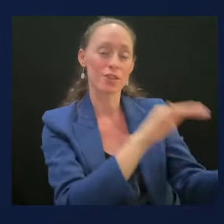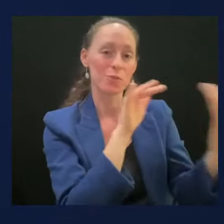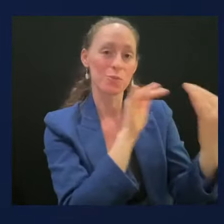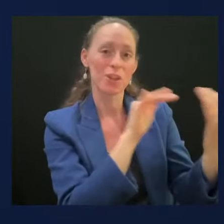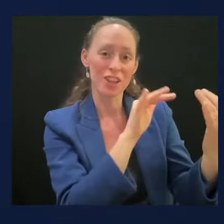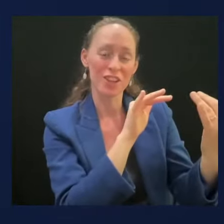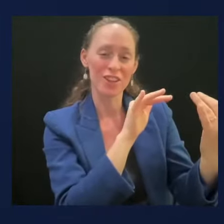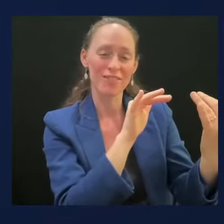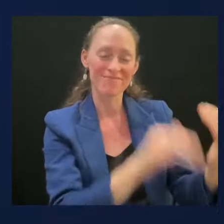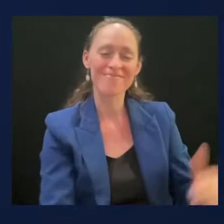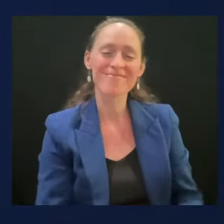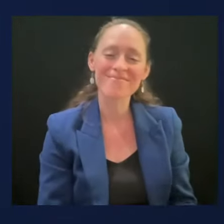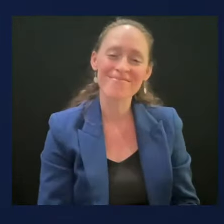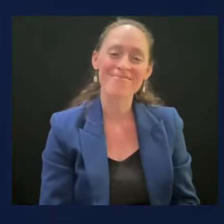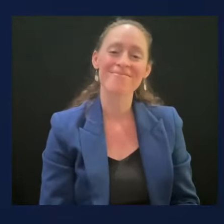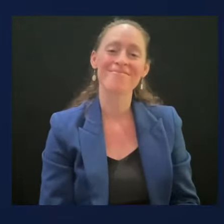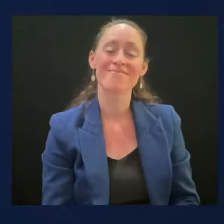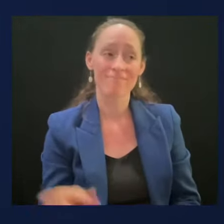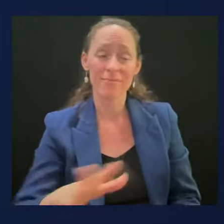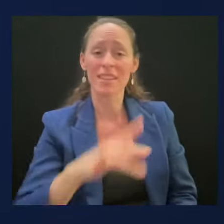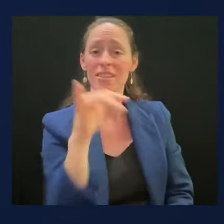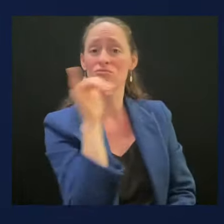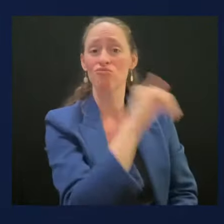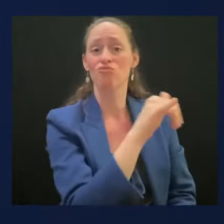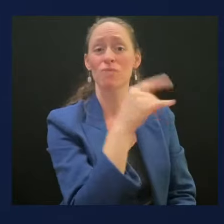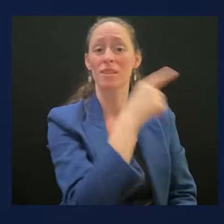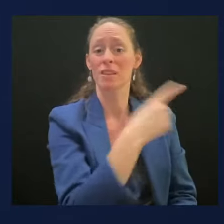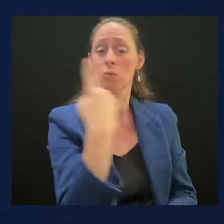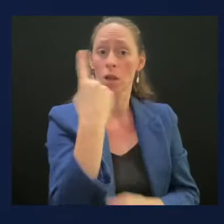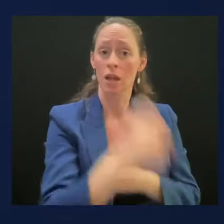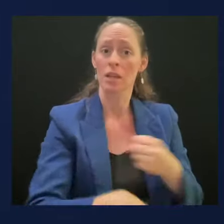he volunteered to extend his tour for another six months.